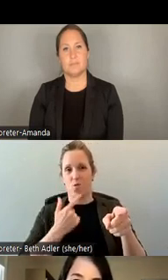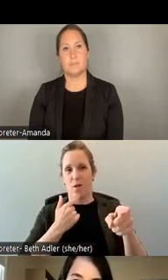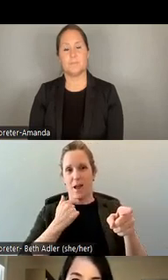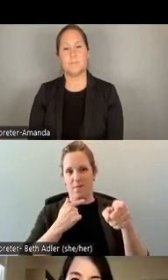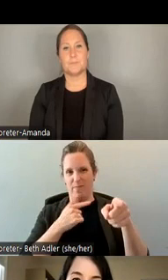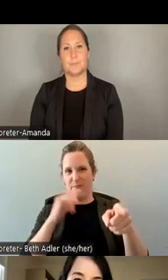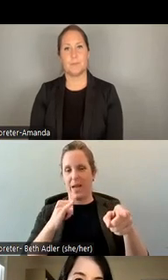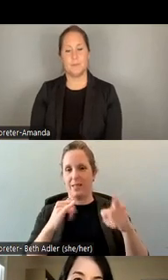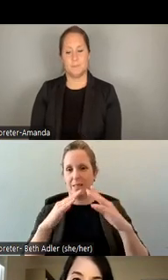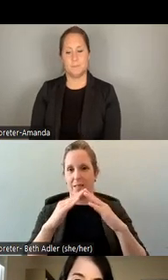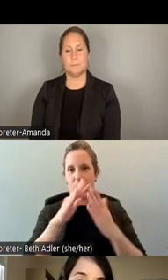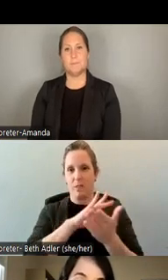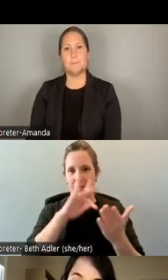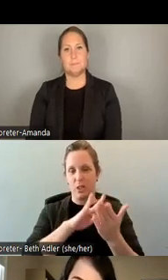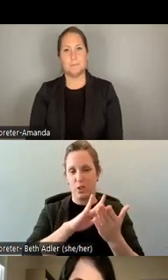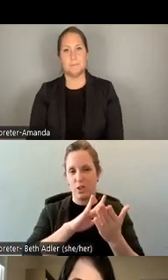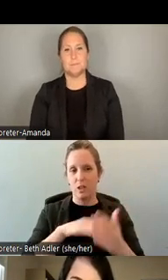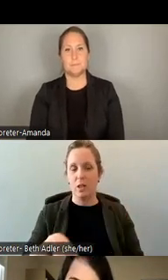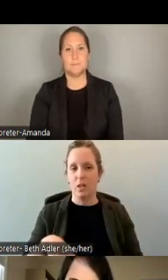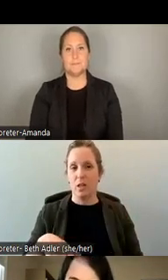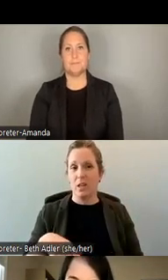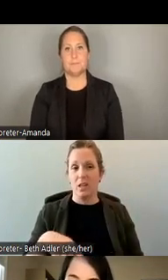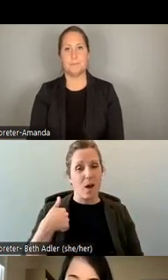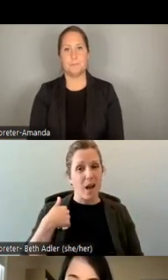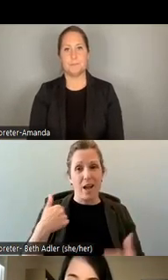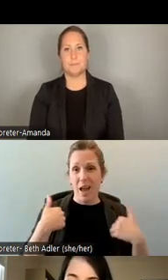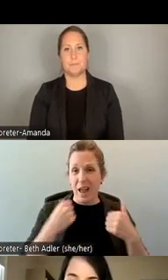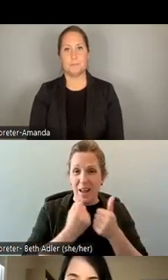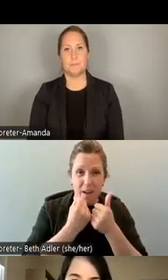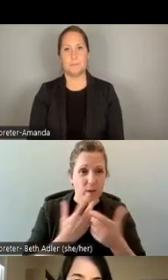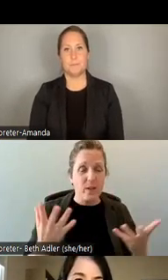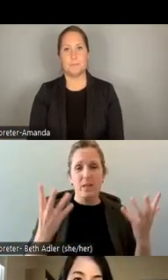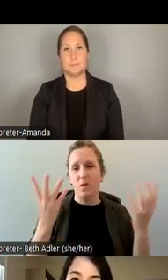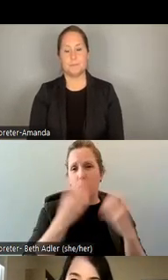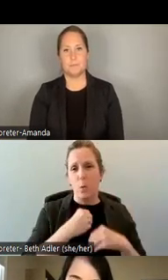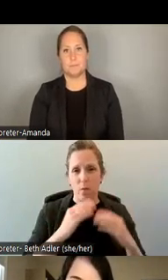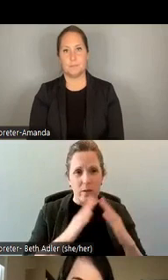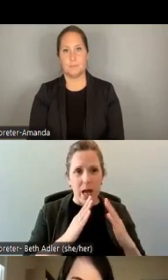corner and I had essentially everything a child could want in life I had a wonderful education